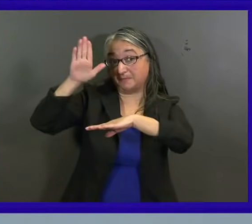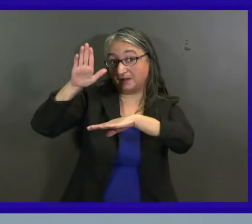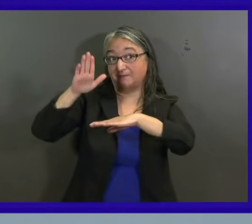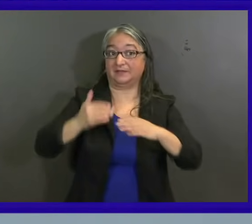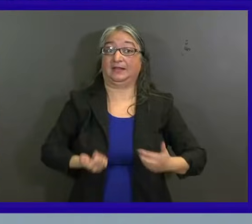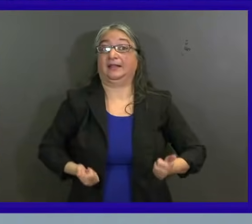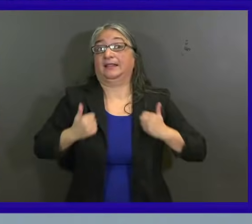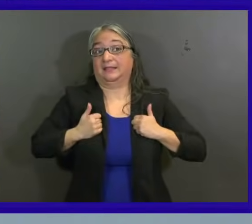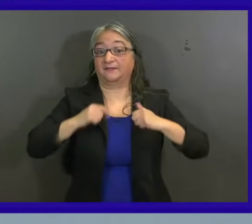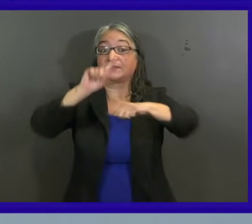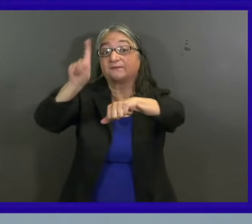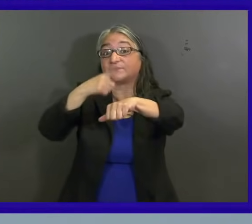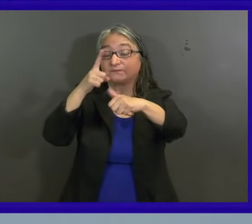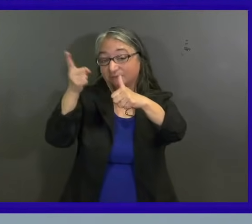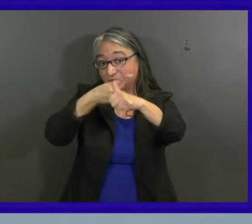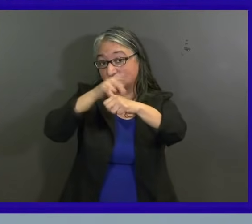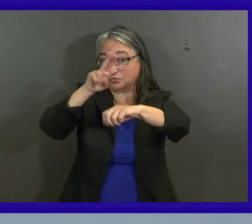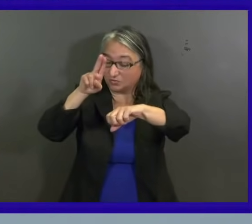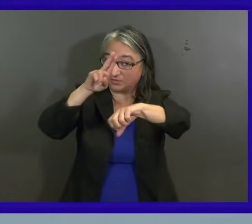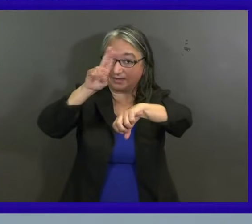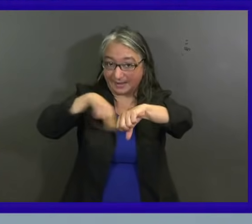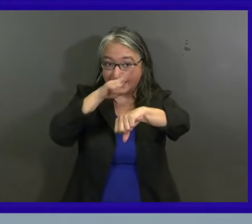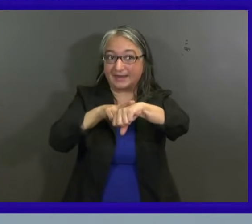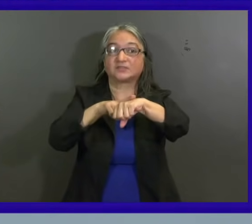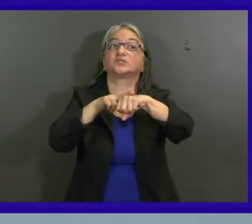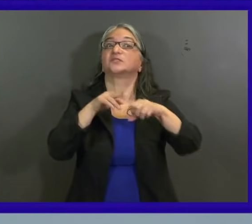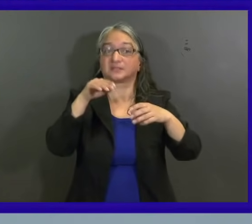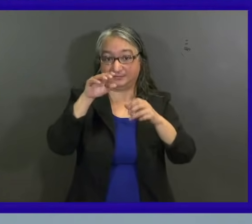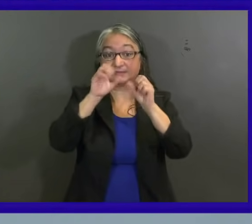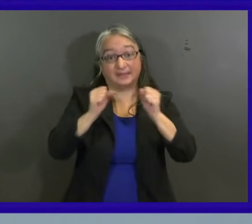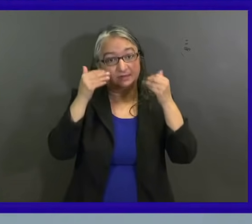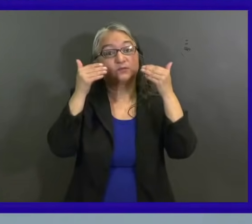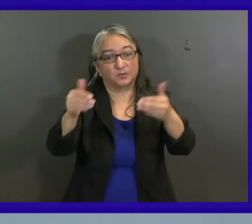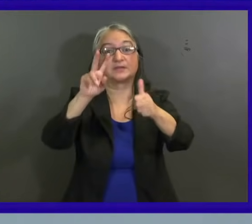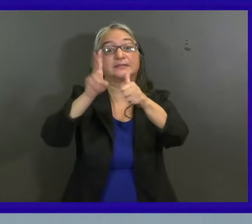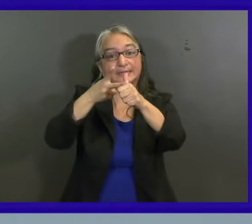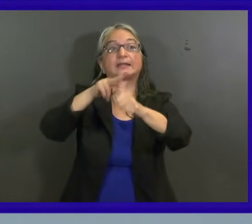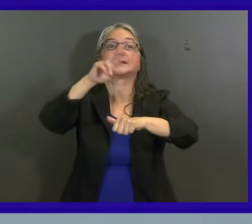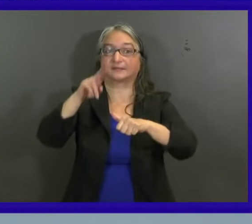second dose before july 10 or earlier should get a booster as soon as possible